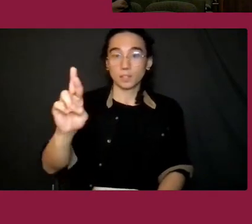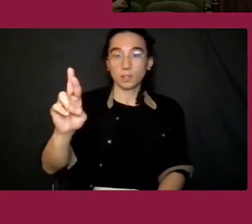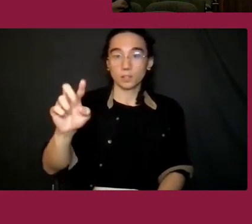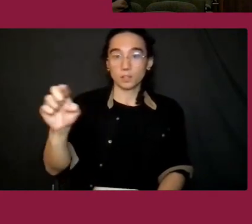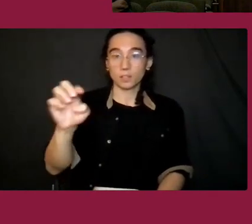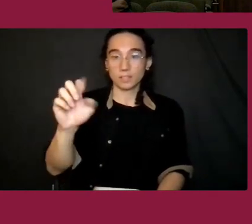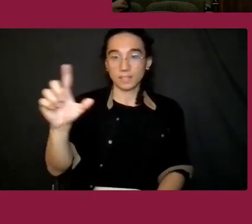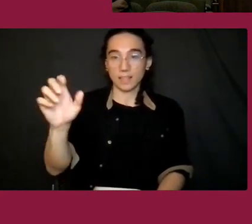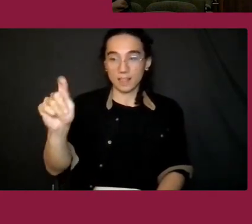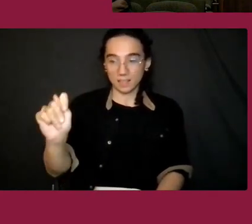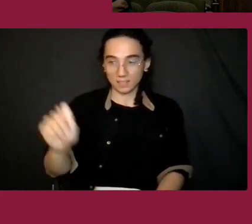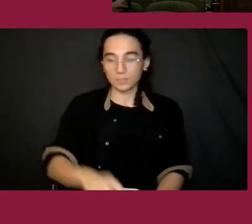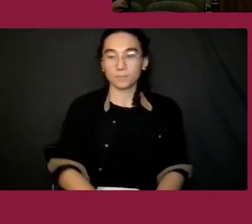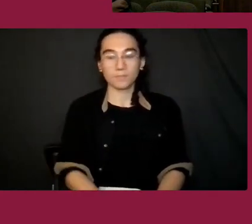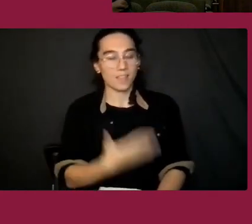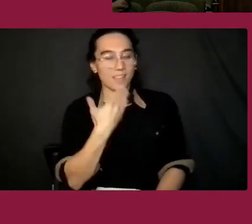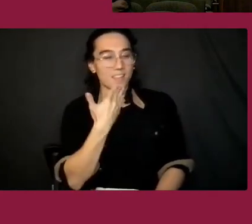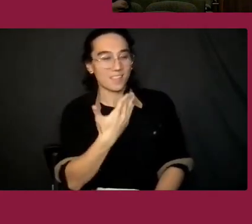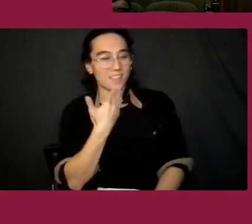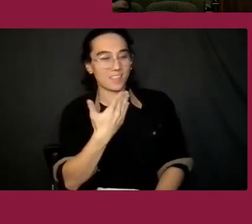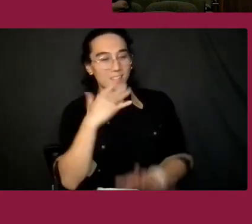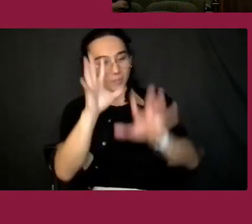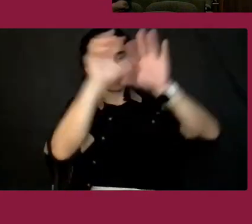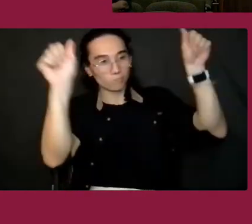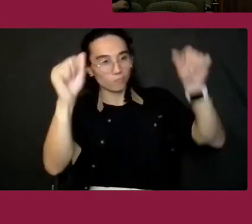Thank you, President Harvey. Uh, good evening, Board.